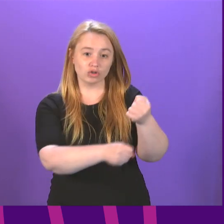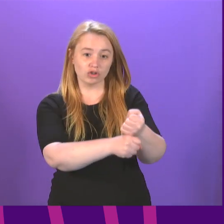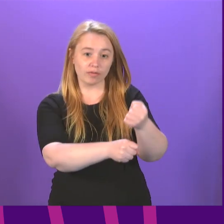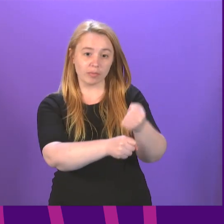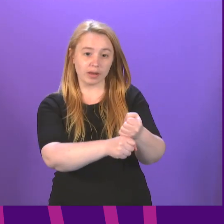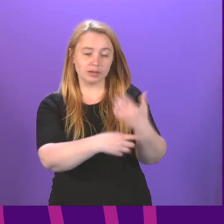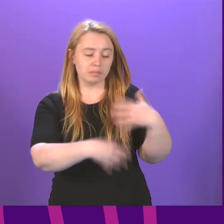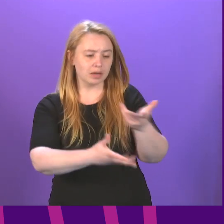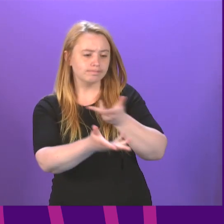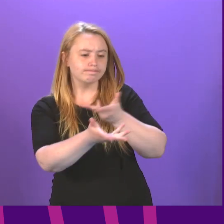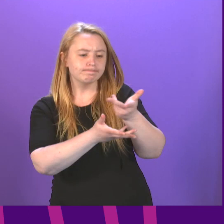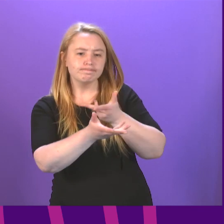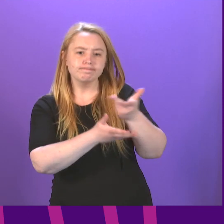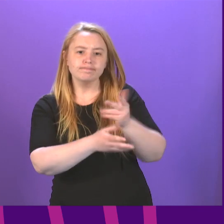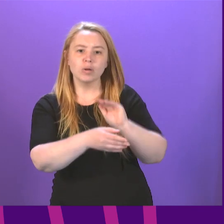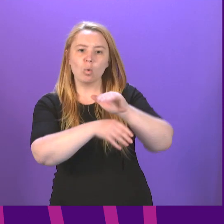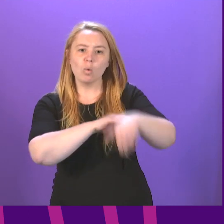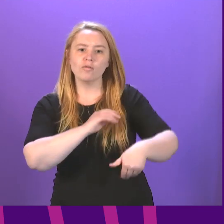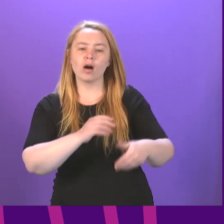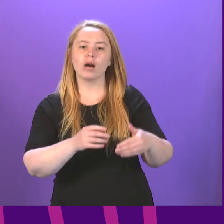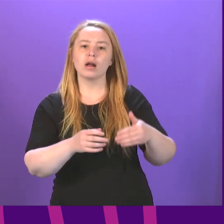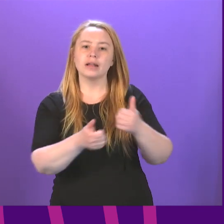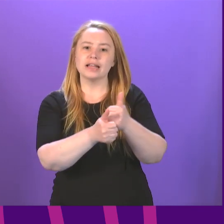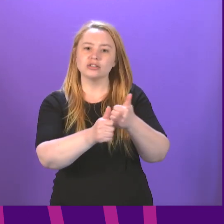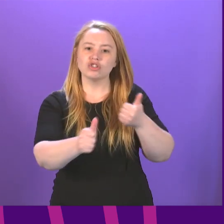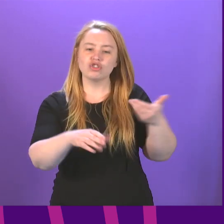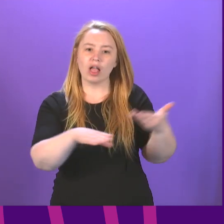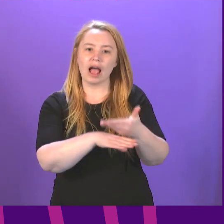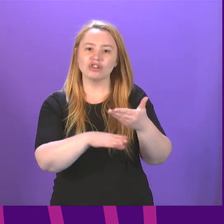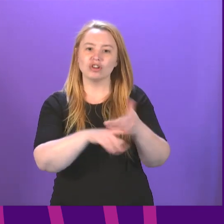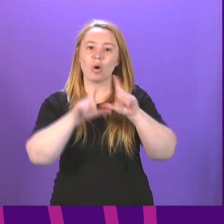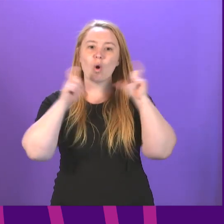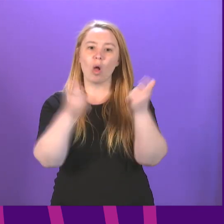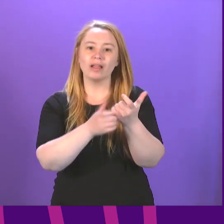it has had regarding planned industrial action by college staff this week. (S5T-02721)